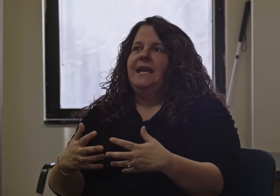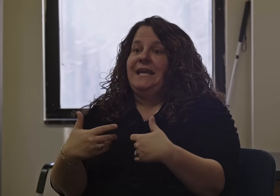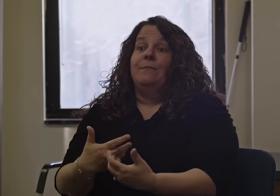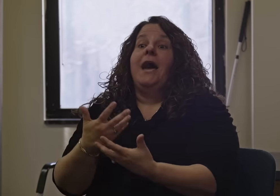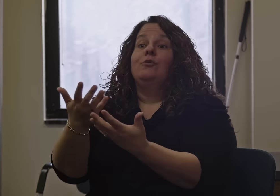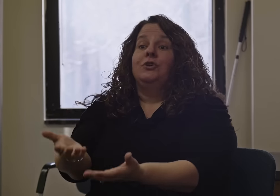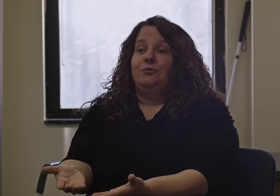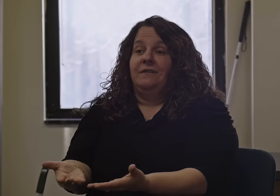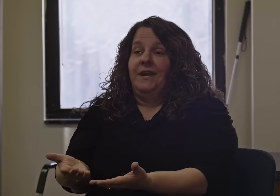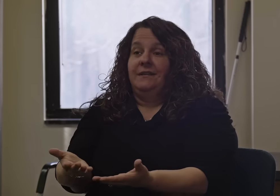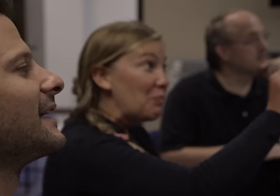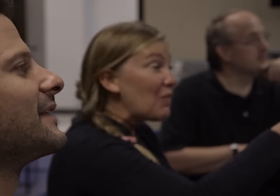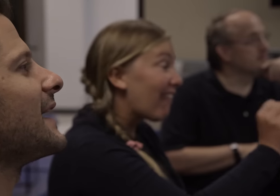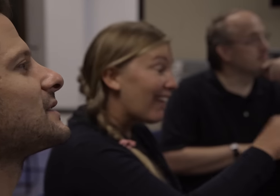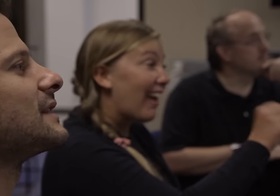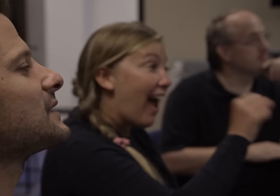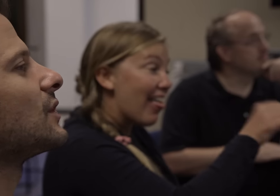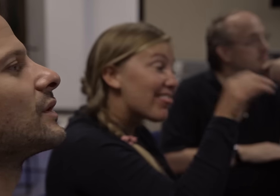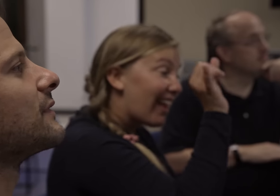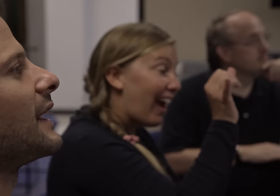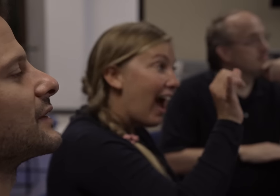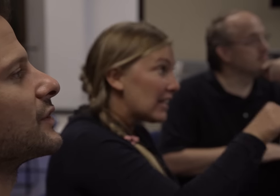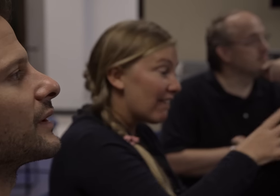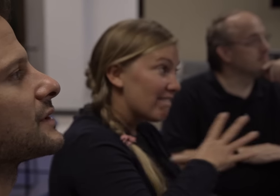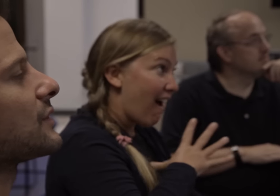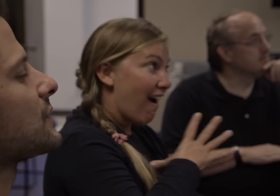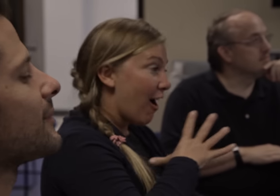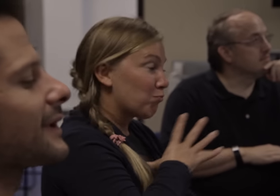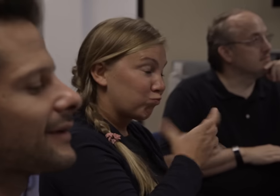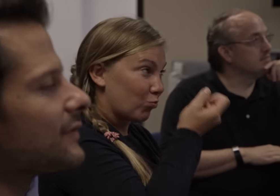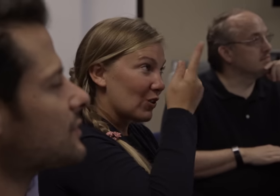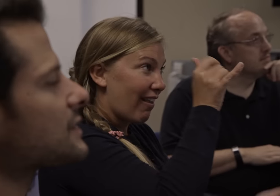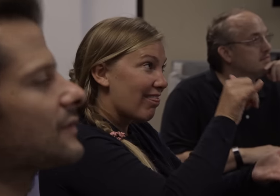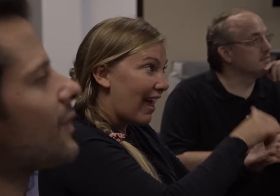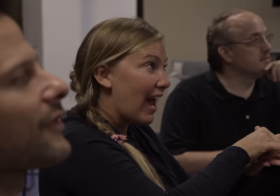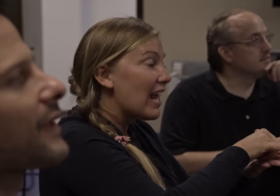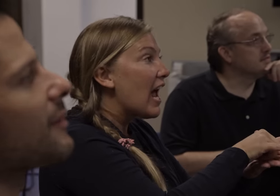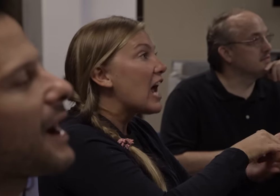in the manner in which you convey it so that the deaf or DeafBlind person will understand it and be able to respond accordingly.